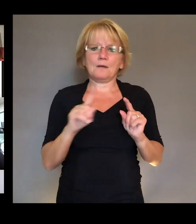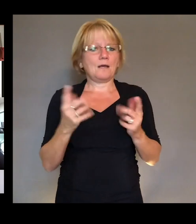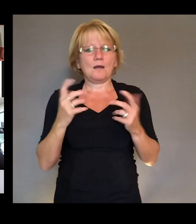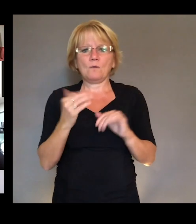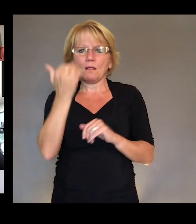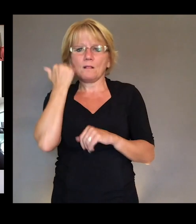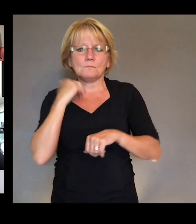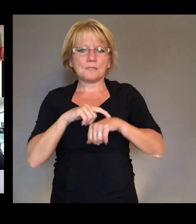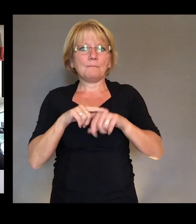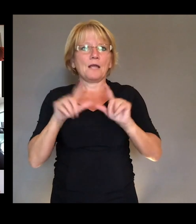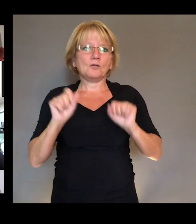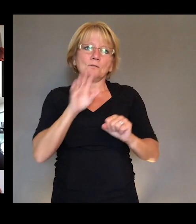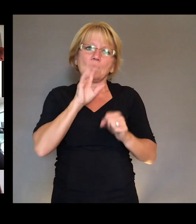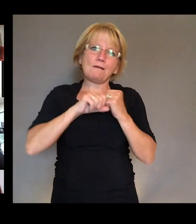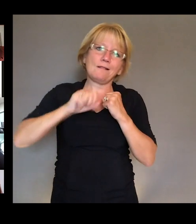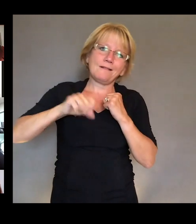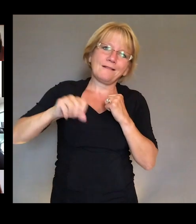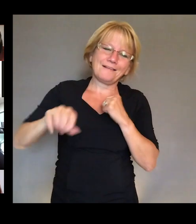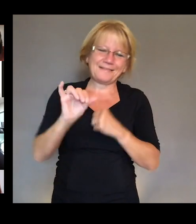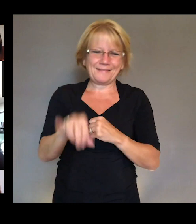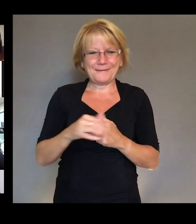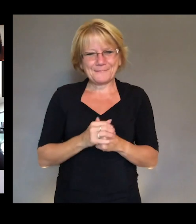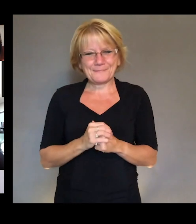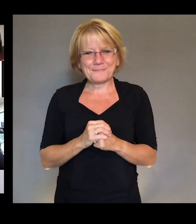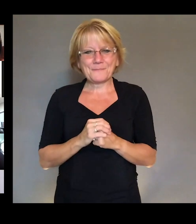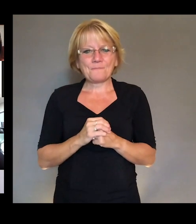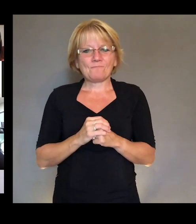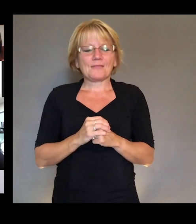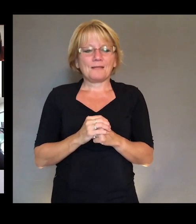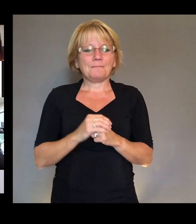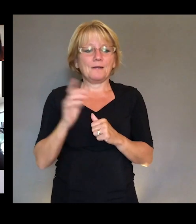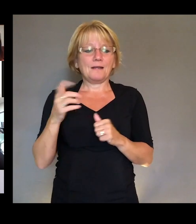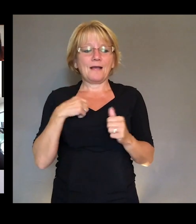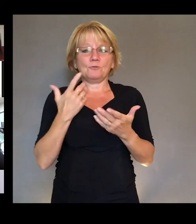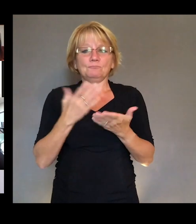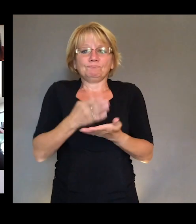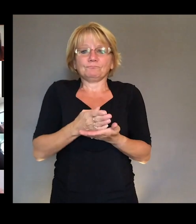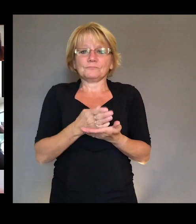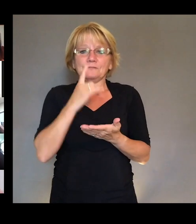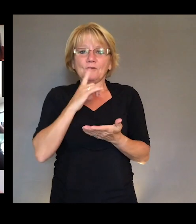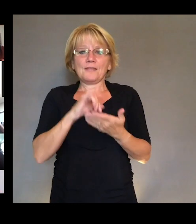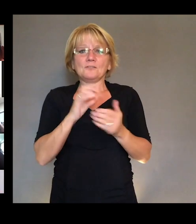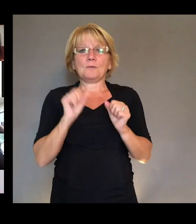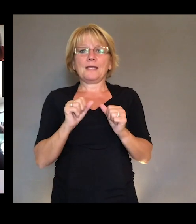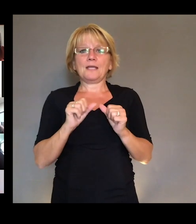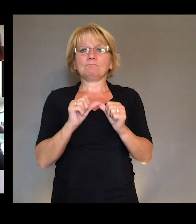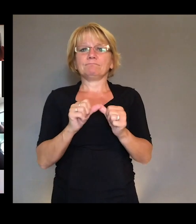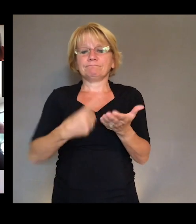And I don't wanna take up too much time, but I can just keep on going and going, but I'll leave room for dialogue later on